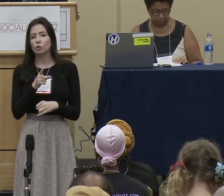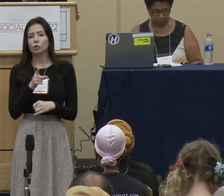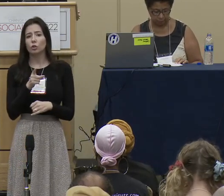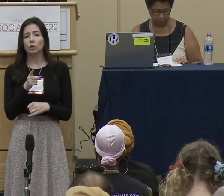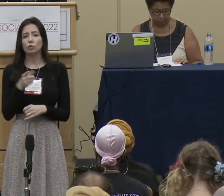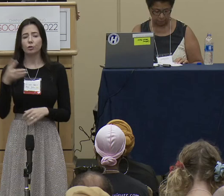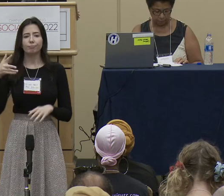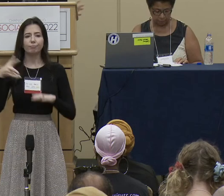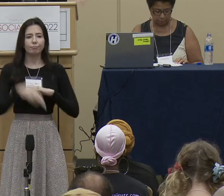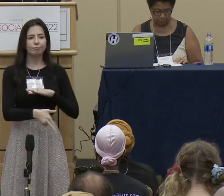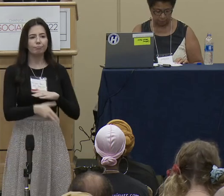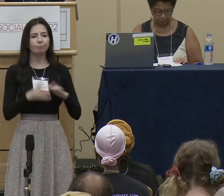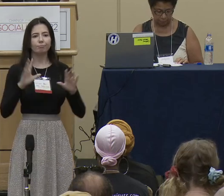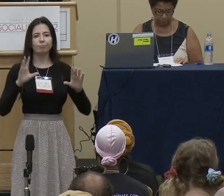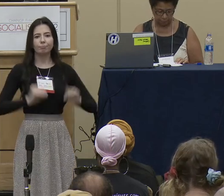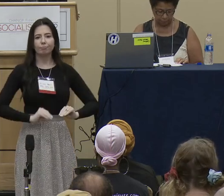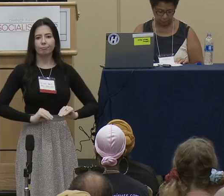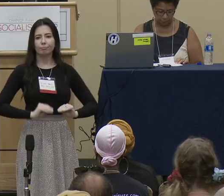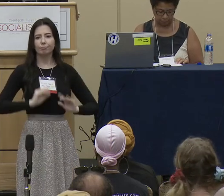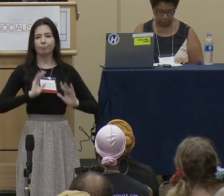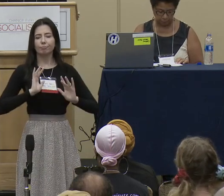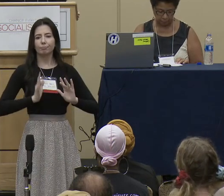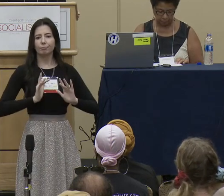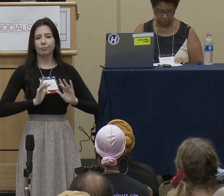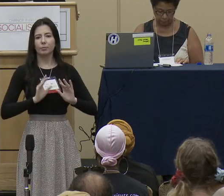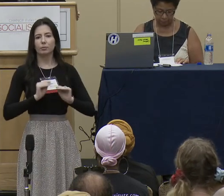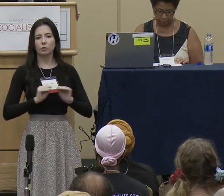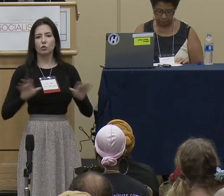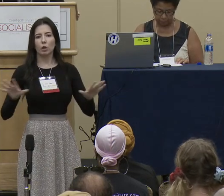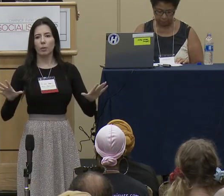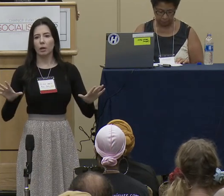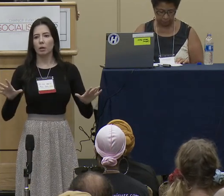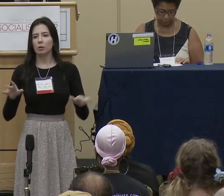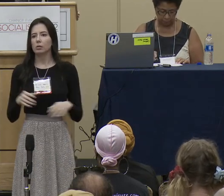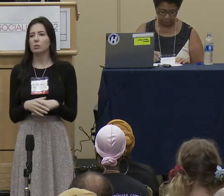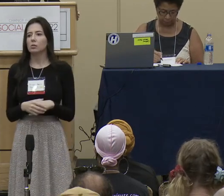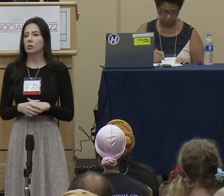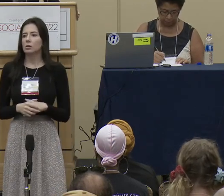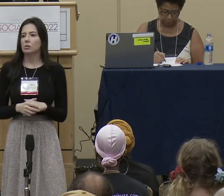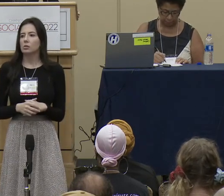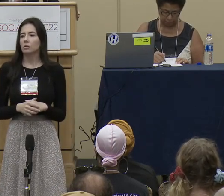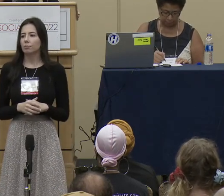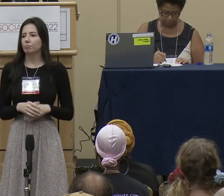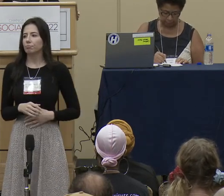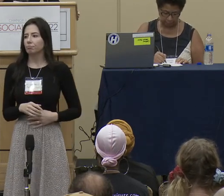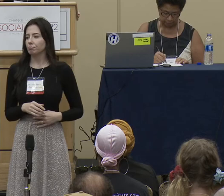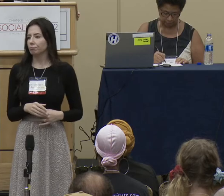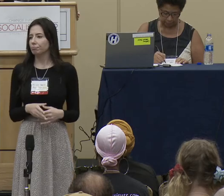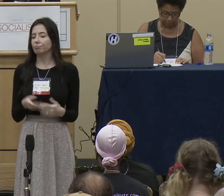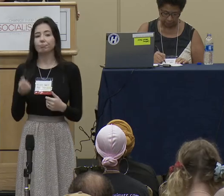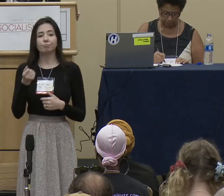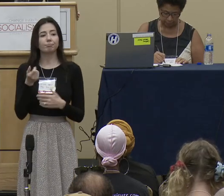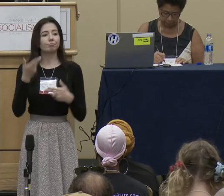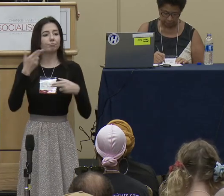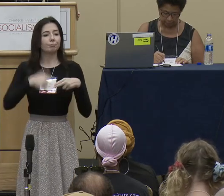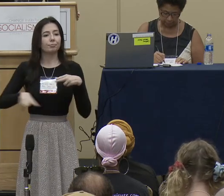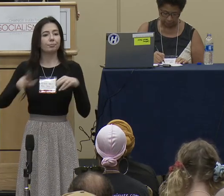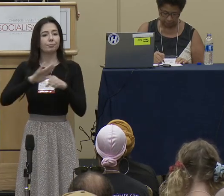let our live stream team know, and they will be sure to cut the stream , or not film you. Also, just a quick COVID